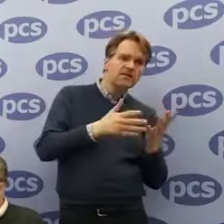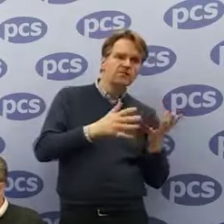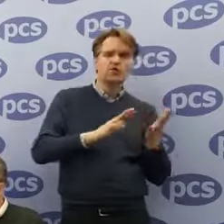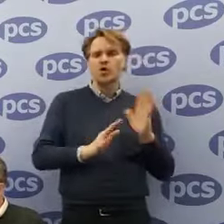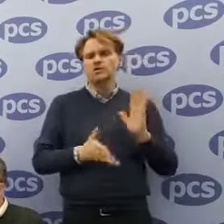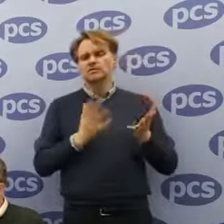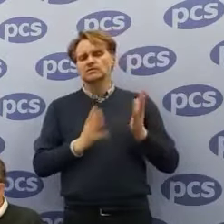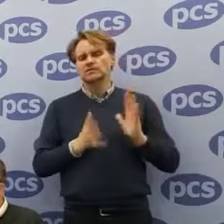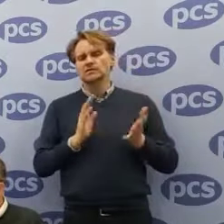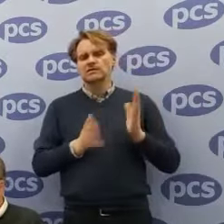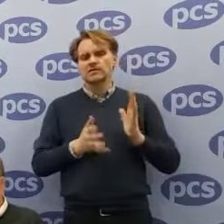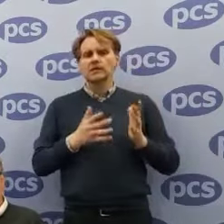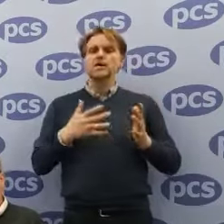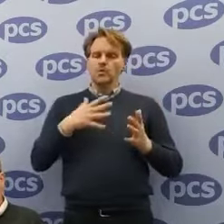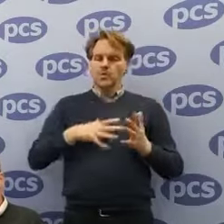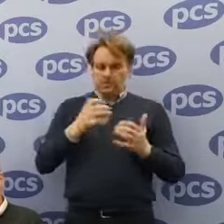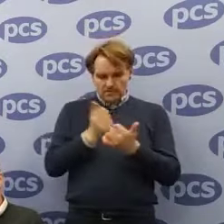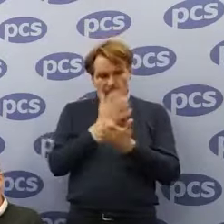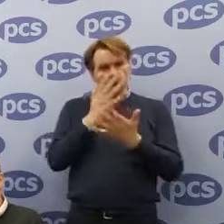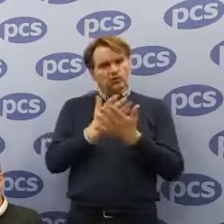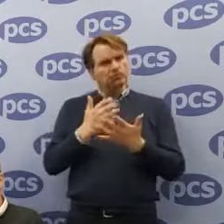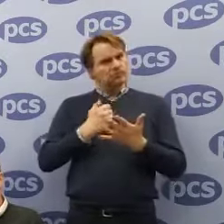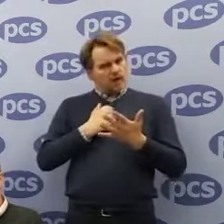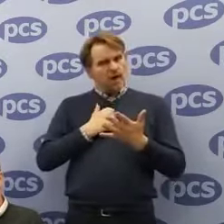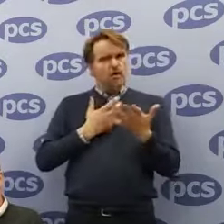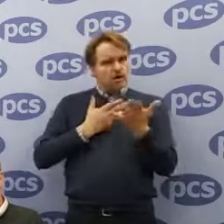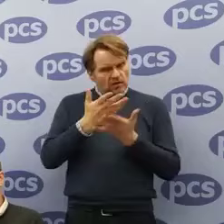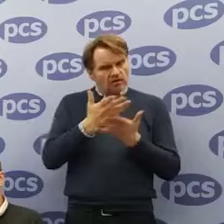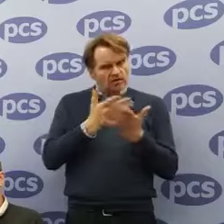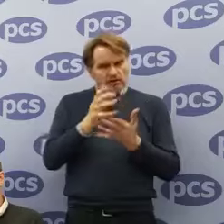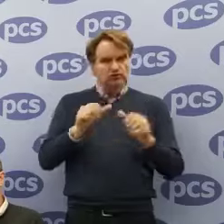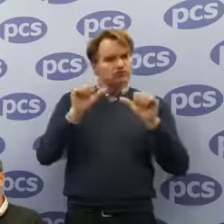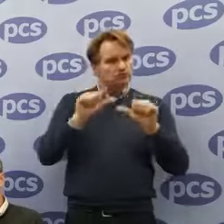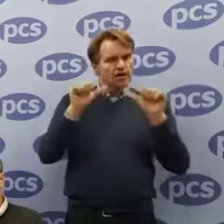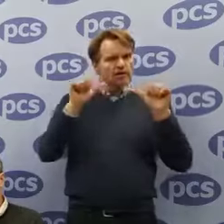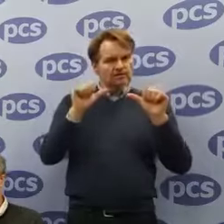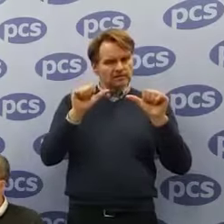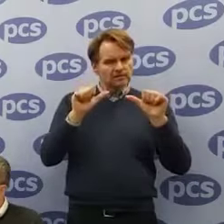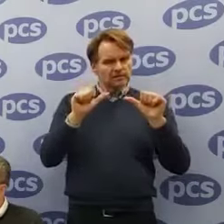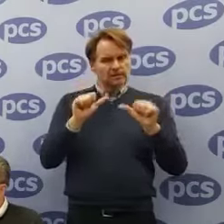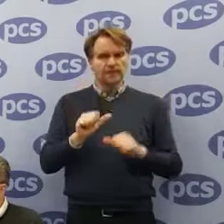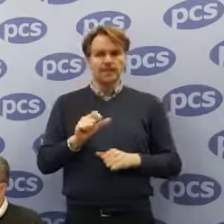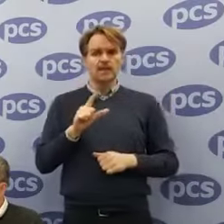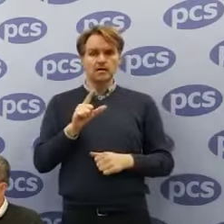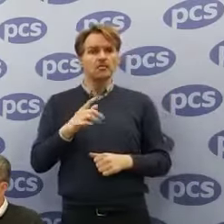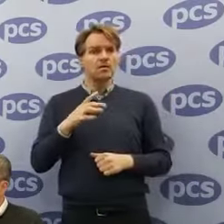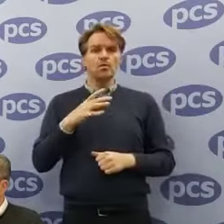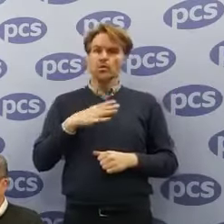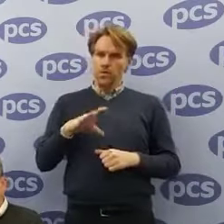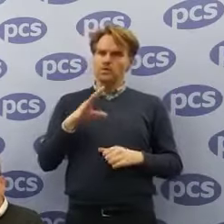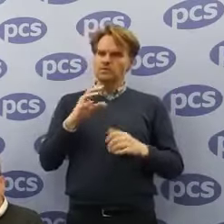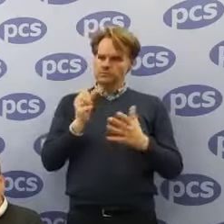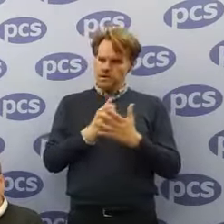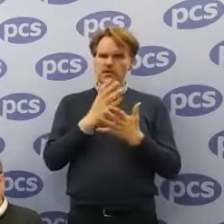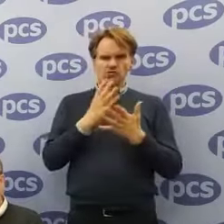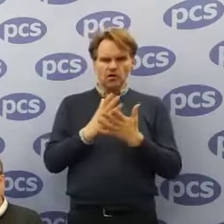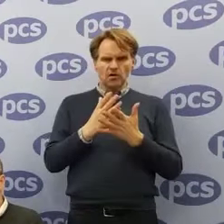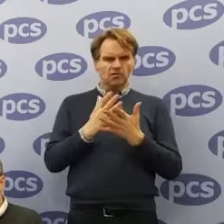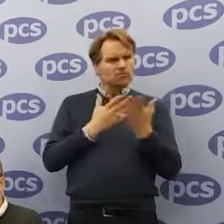that we get that right but in asking people whether they agree it's a UK civil service-wide ballot we're also clear that for everyone else